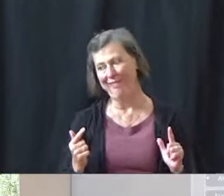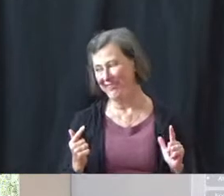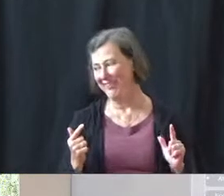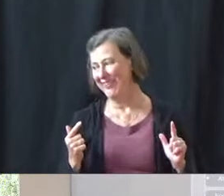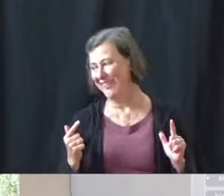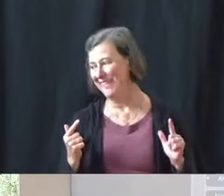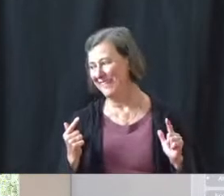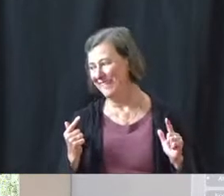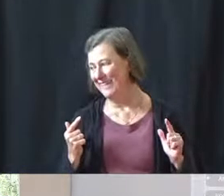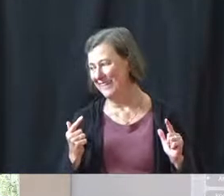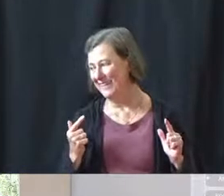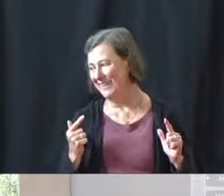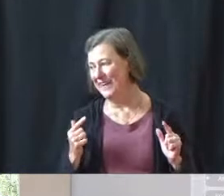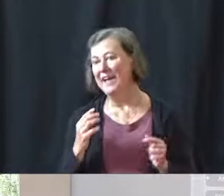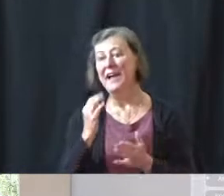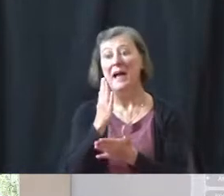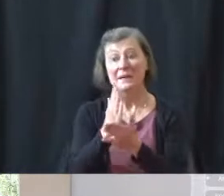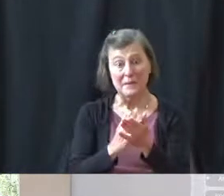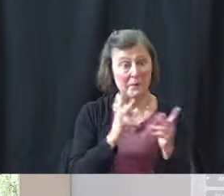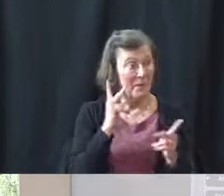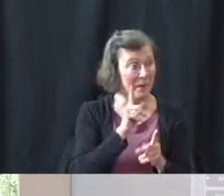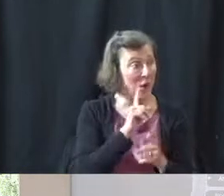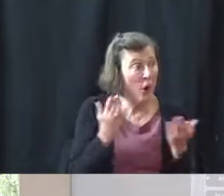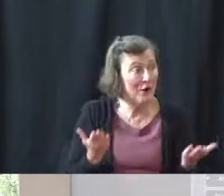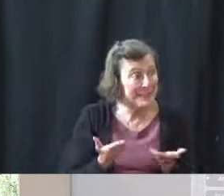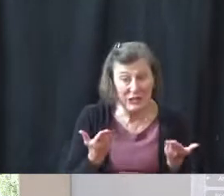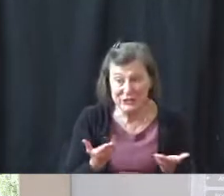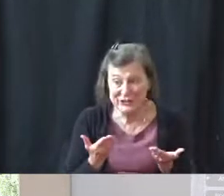And some of the people are here.